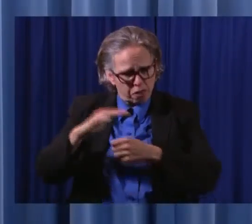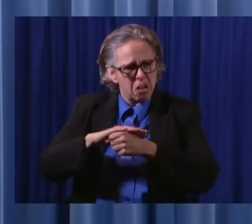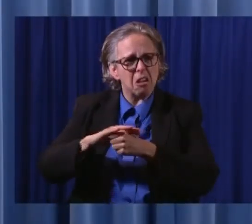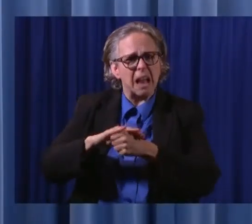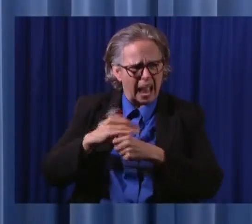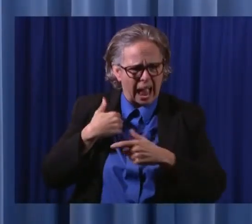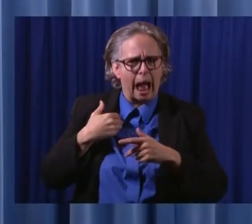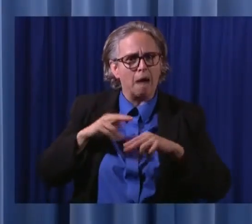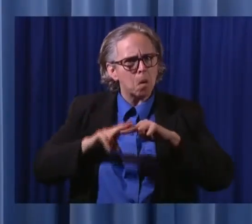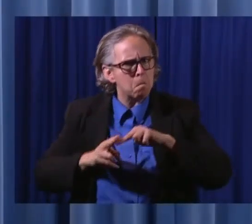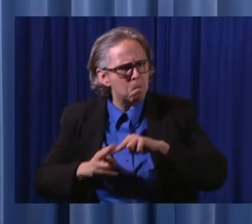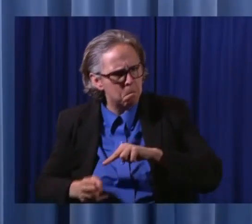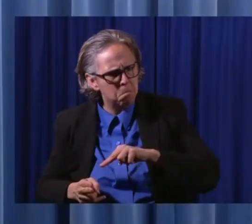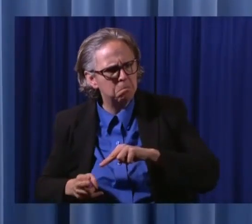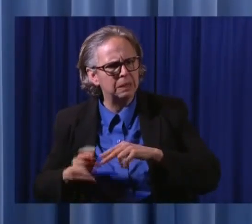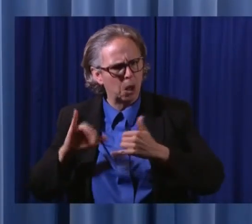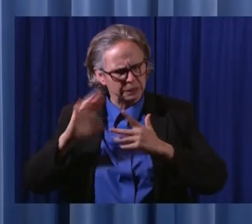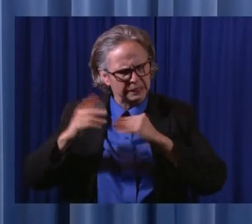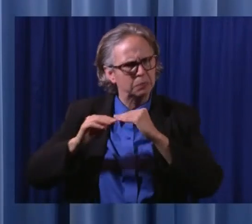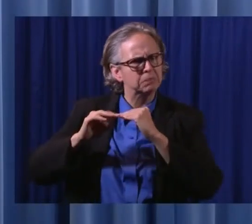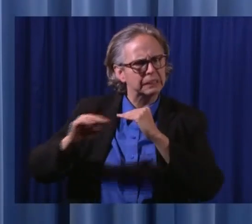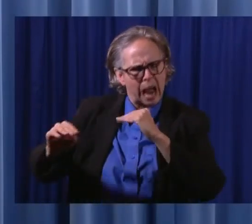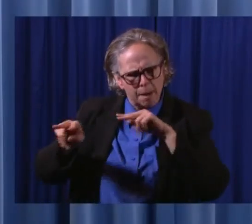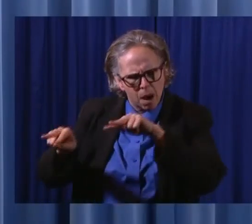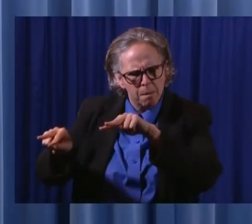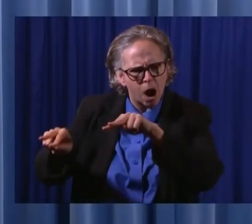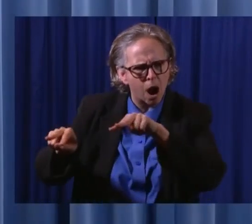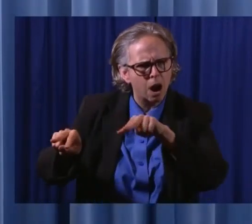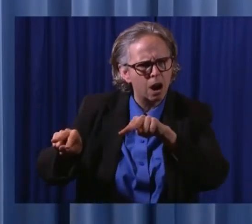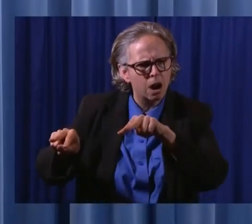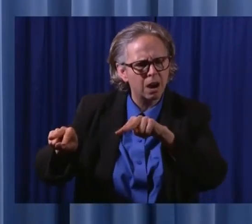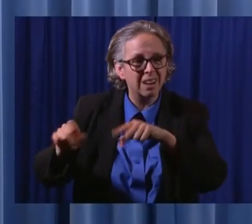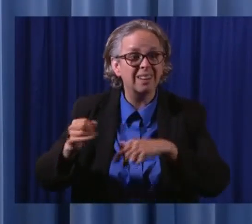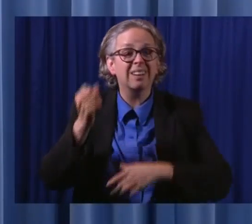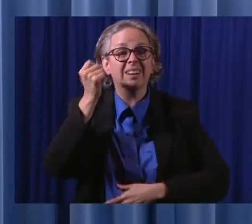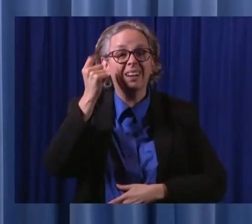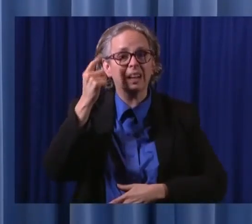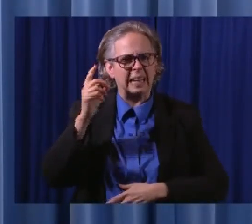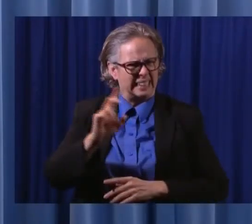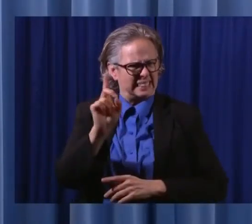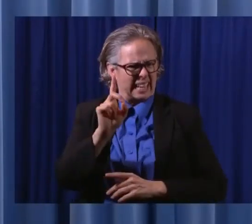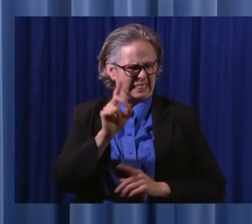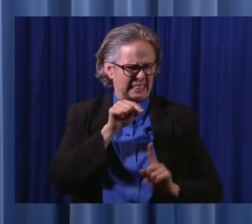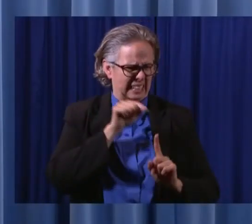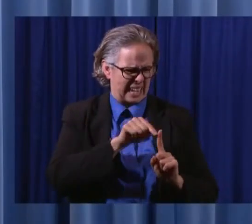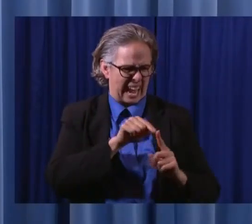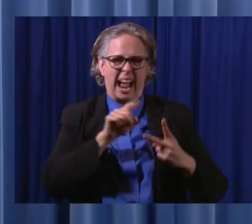IN OTHER REGIONS OF THE STATE, THE COVID OCCUPANCY HAVE BEEN DECLINING, BUT NOW IT APPEARS